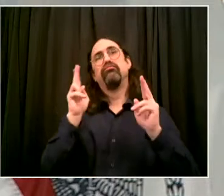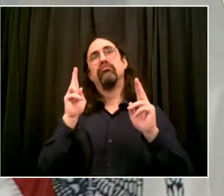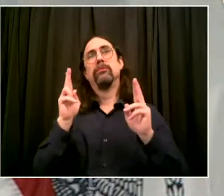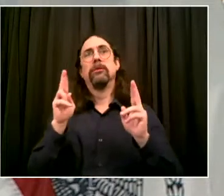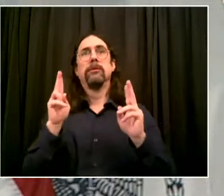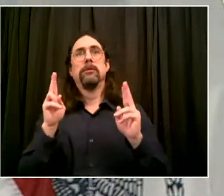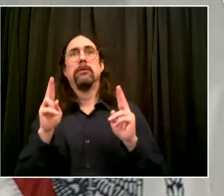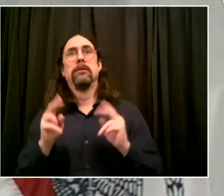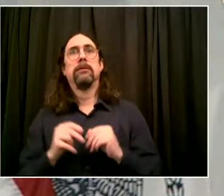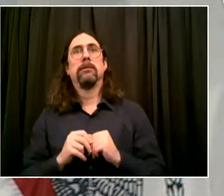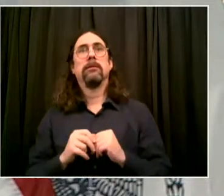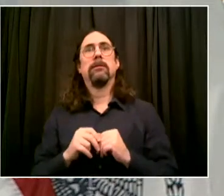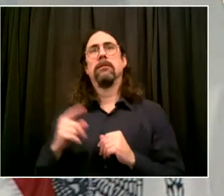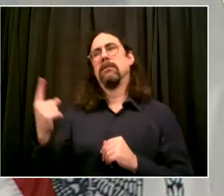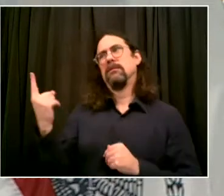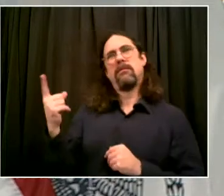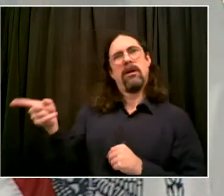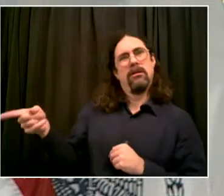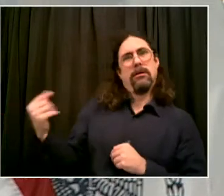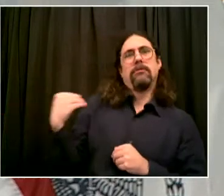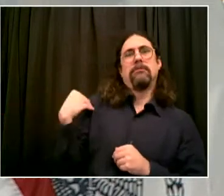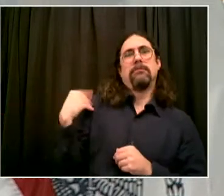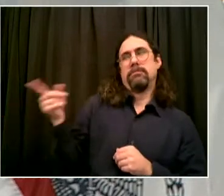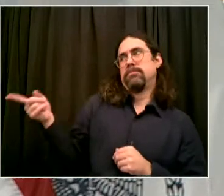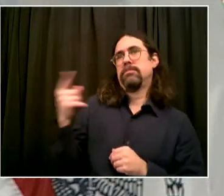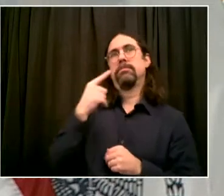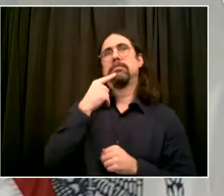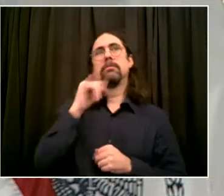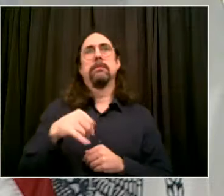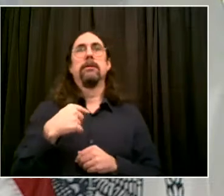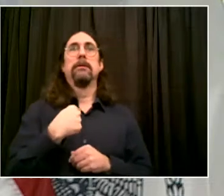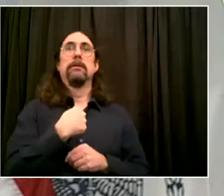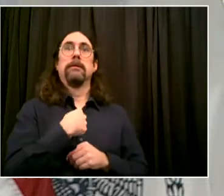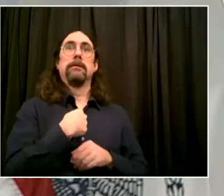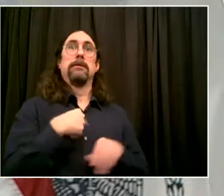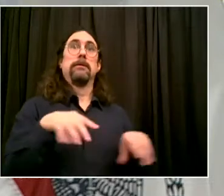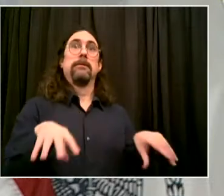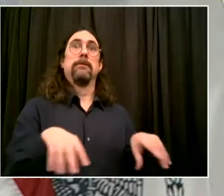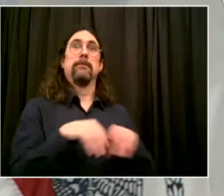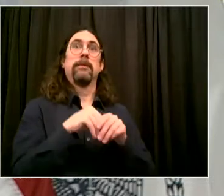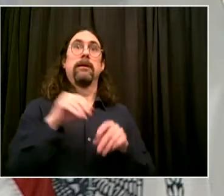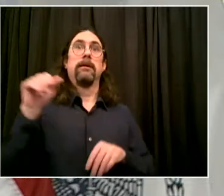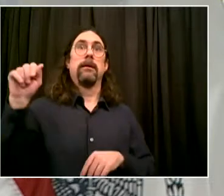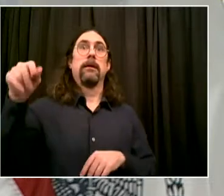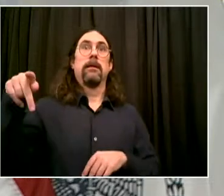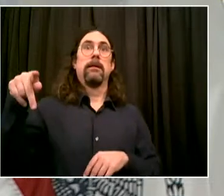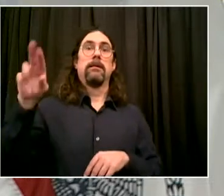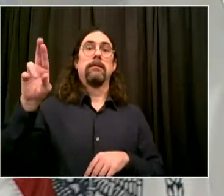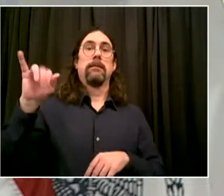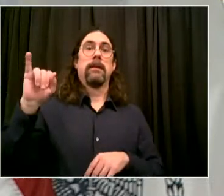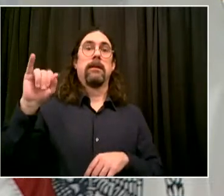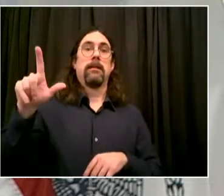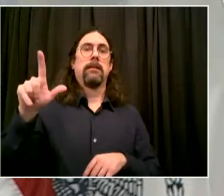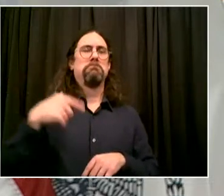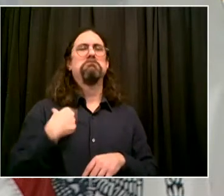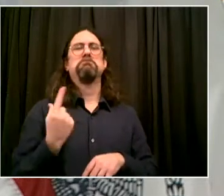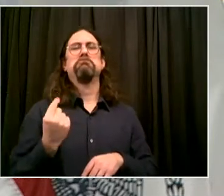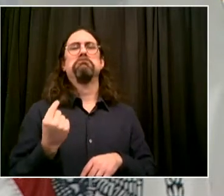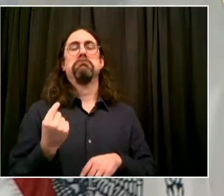AND I SAID, HAVE TO TELL YOU, YOU'RE GOING TO BE A LOT BETTER OFF IN THE SUMUMMER WITH THE